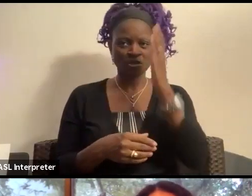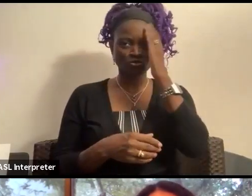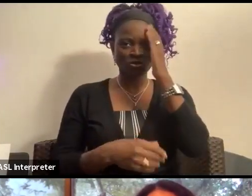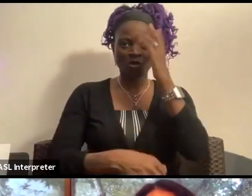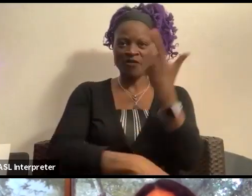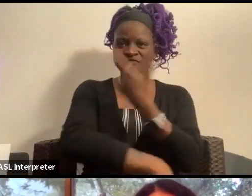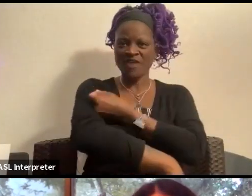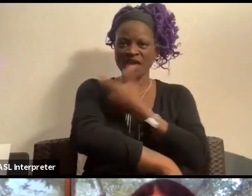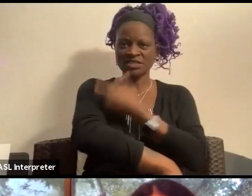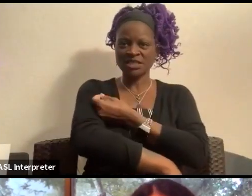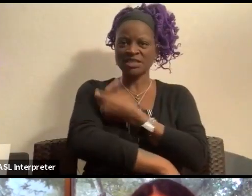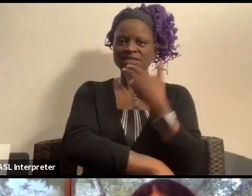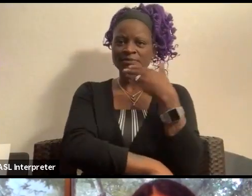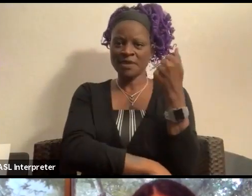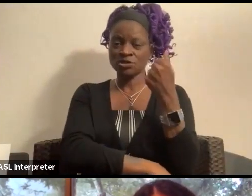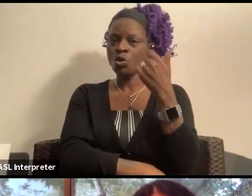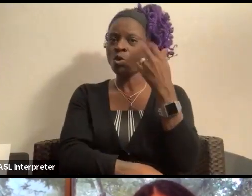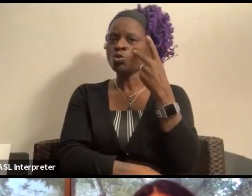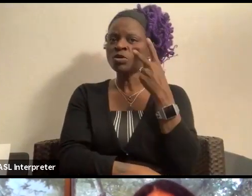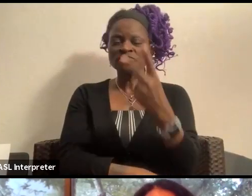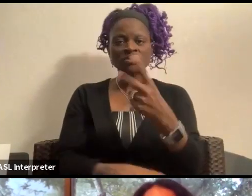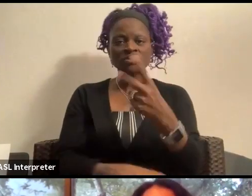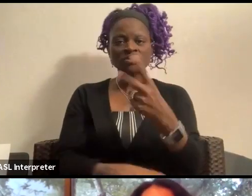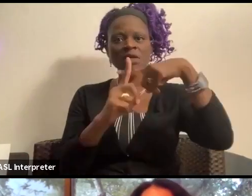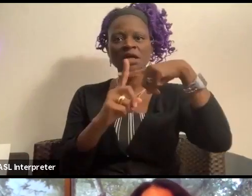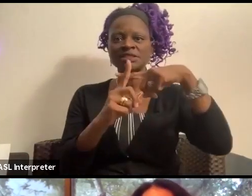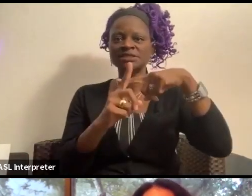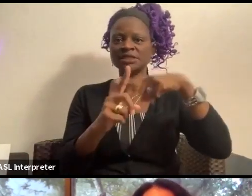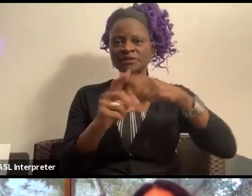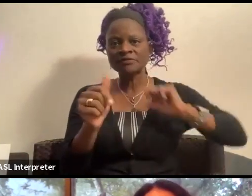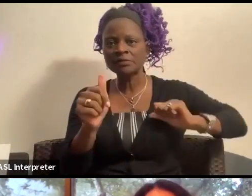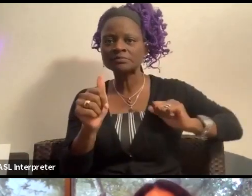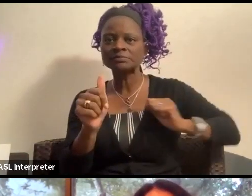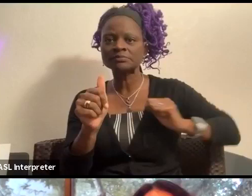We've seen a phenomenal uptake of the vaccine in our phase one, a health care workers.